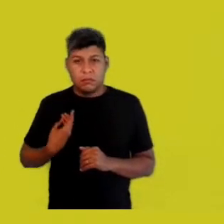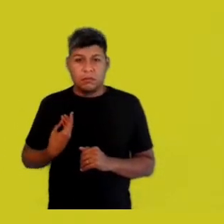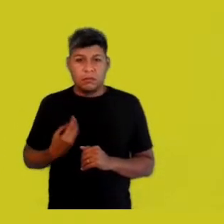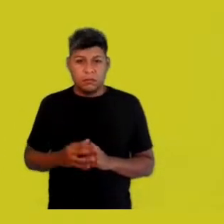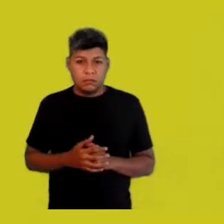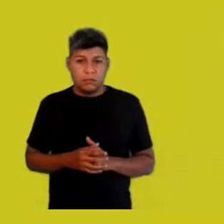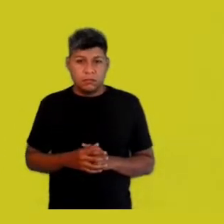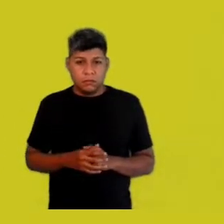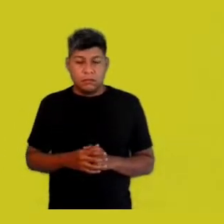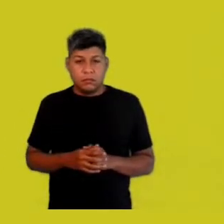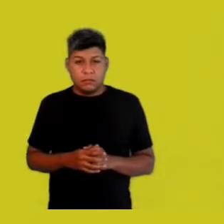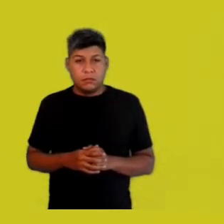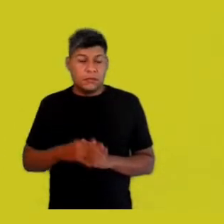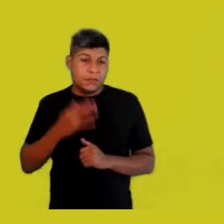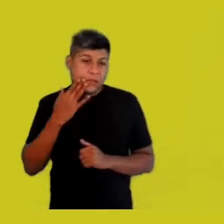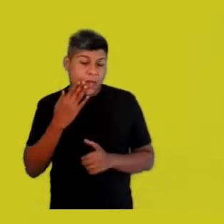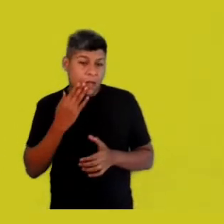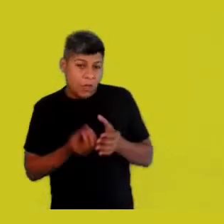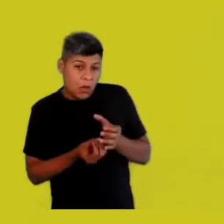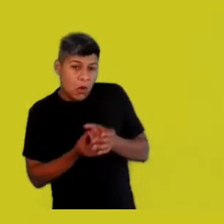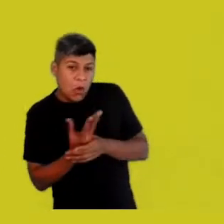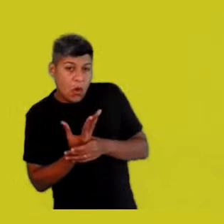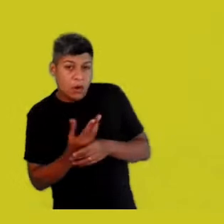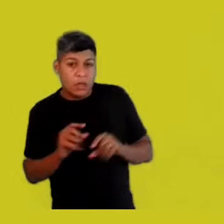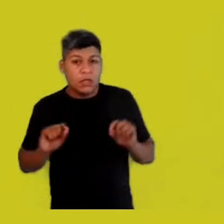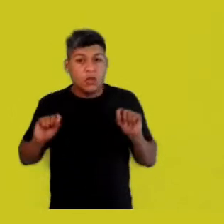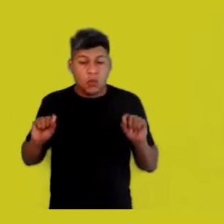therefore, an origin of divinities,